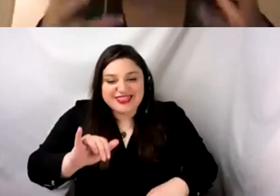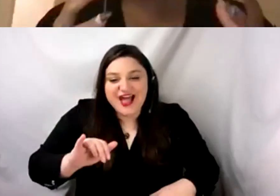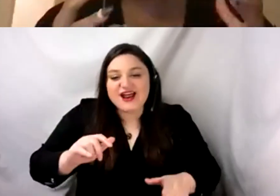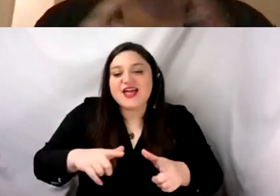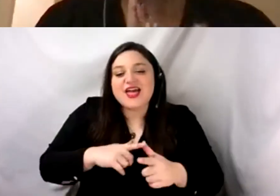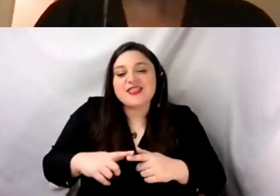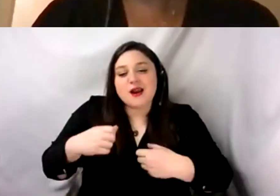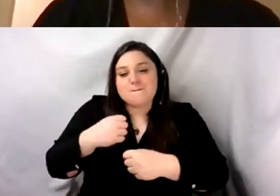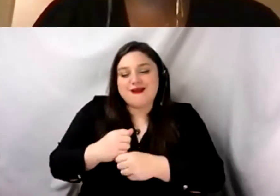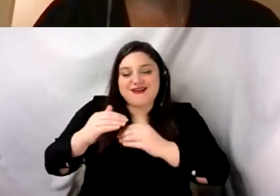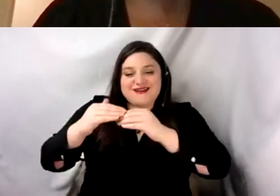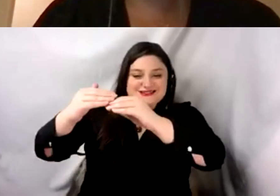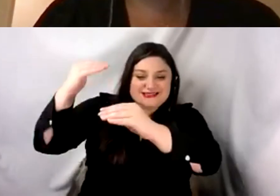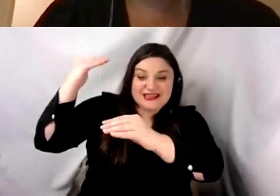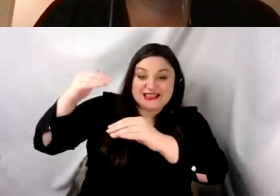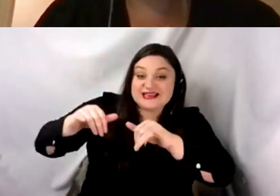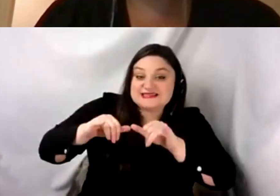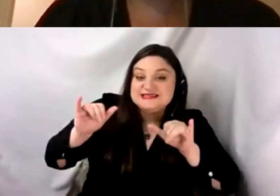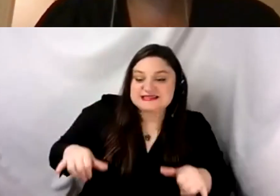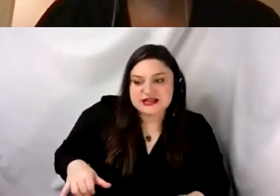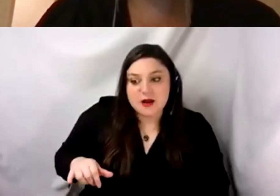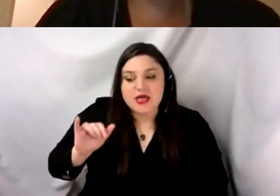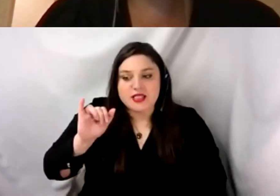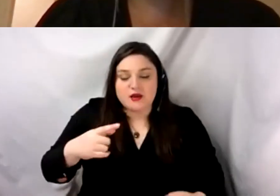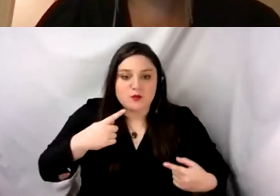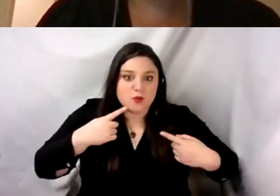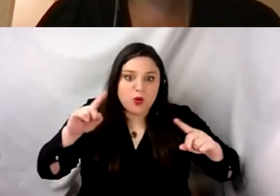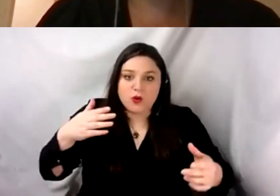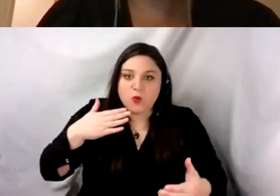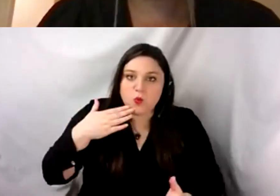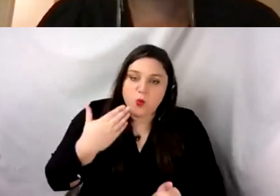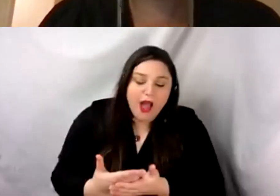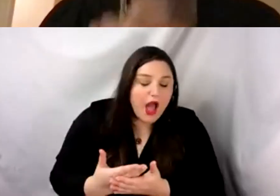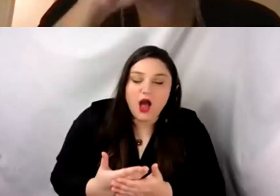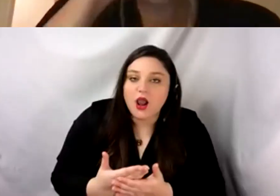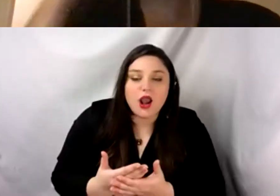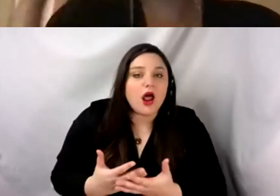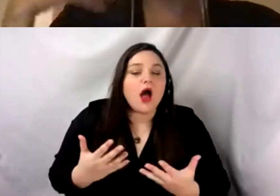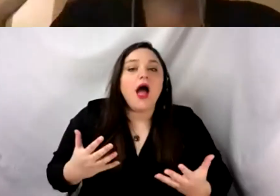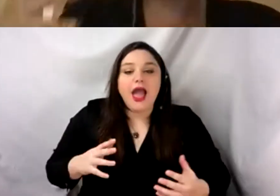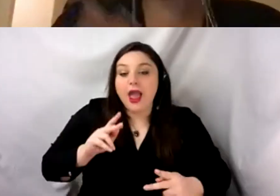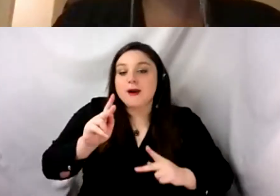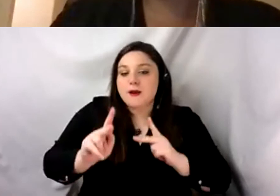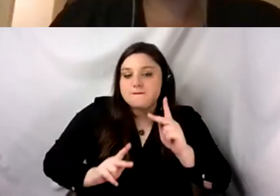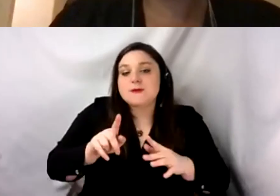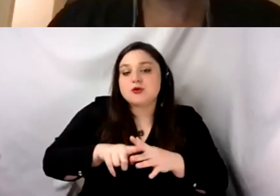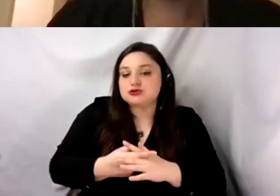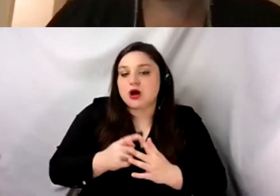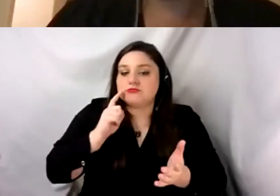effective. They are starting to become widely recognized as effective